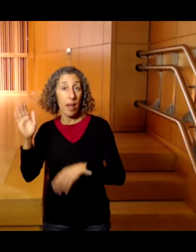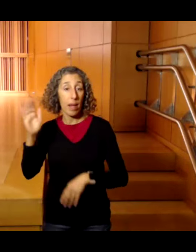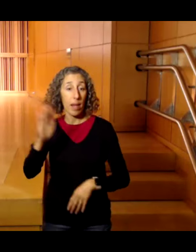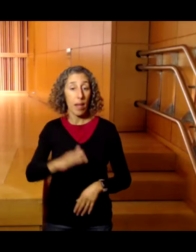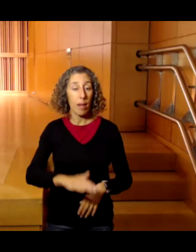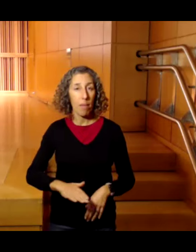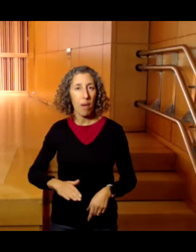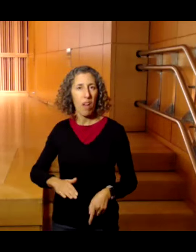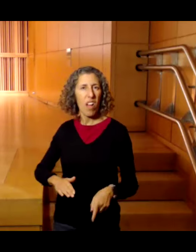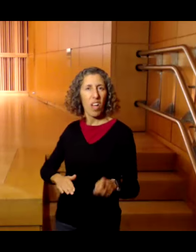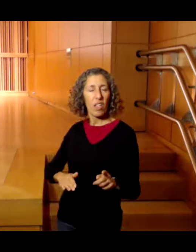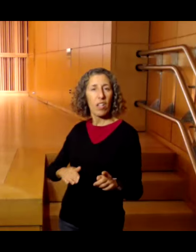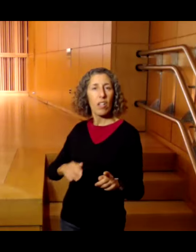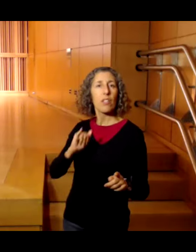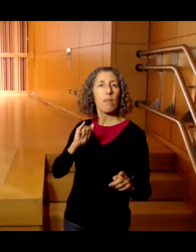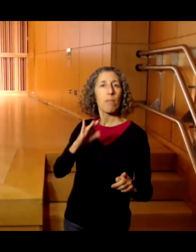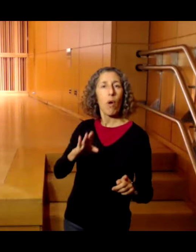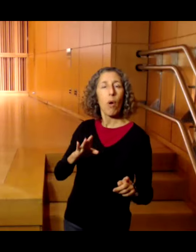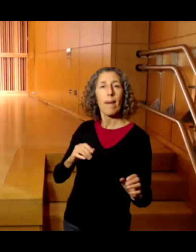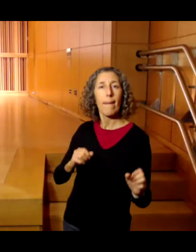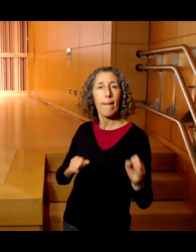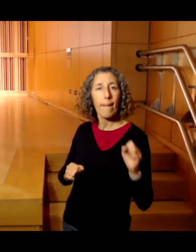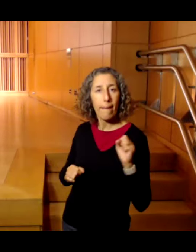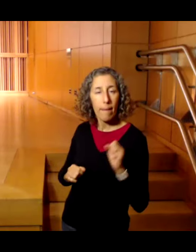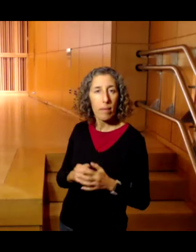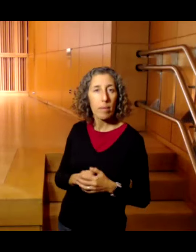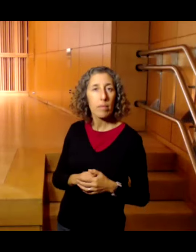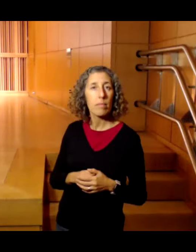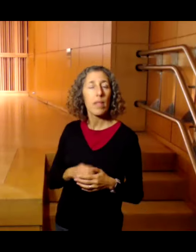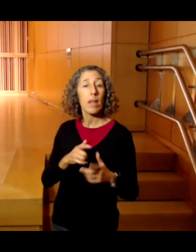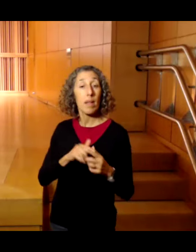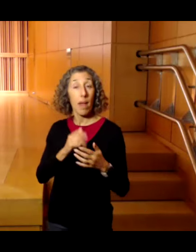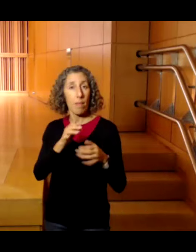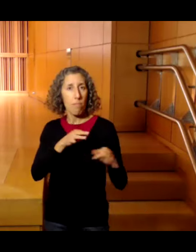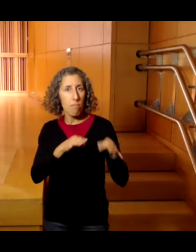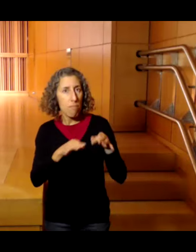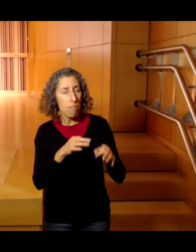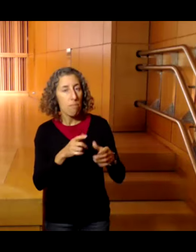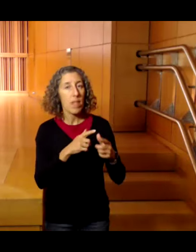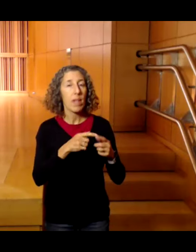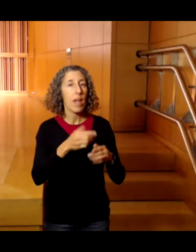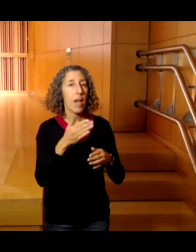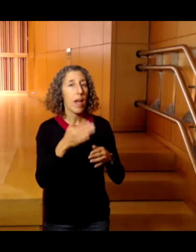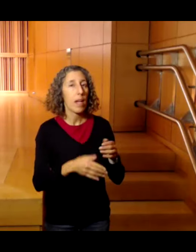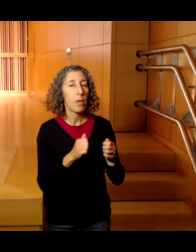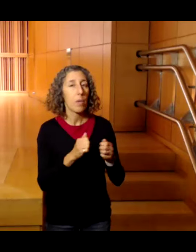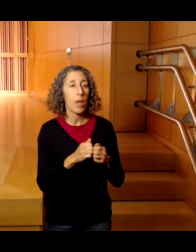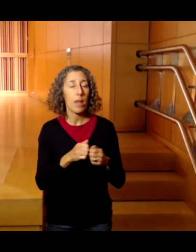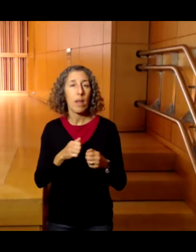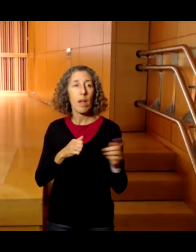Before kneeling and taking it into his mouth. The scene ends when hearing sound coming from one of the landings above. The man finished with James.